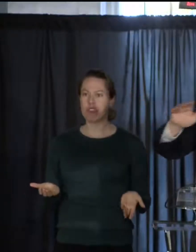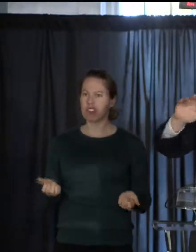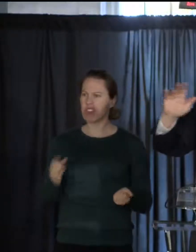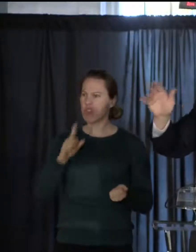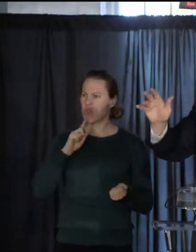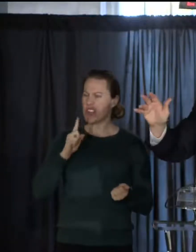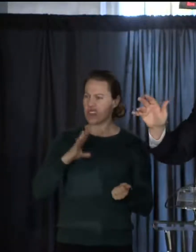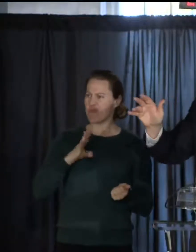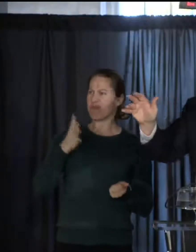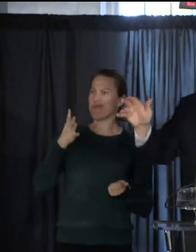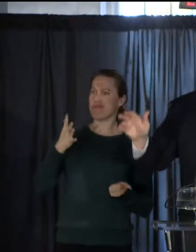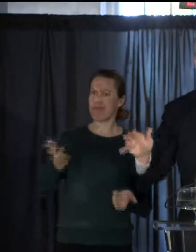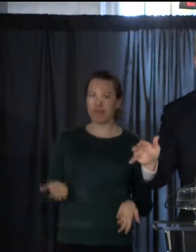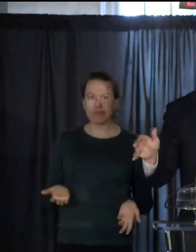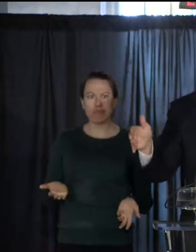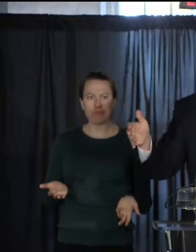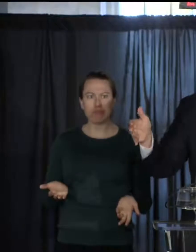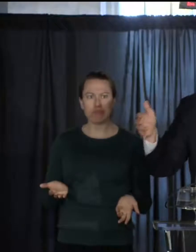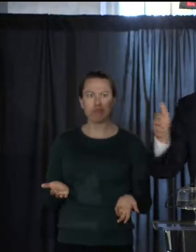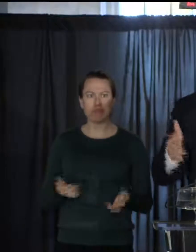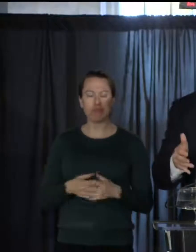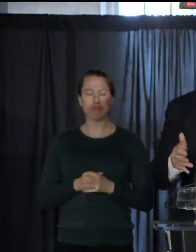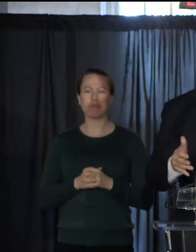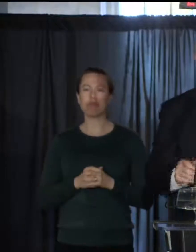REALLY BURNS ME UP ON THIS IS WHEN I AM SITTING NEXT TO SOME